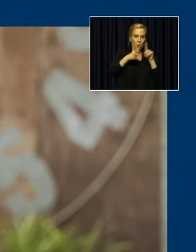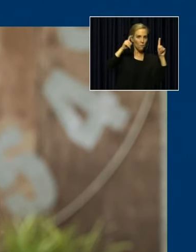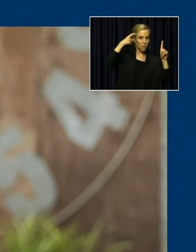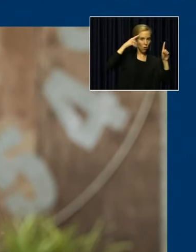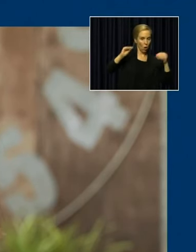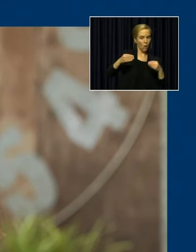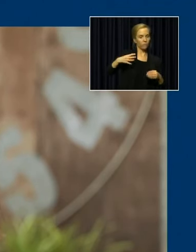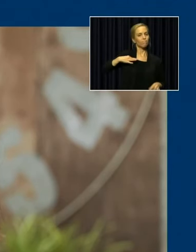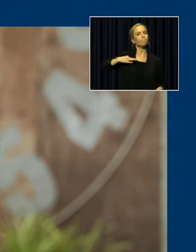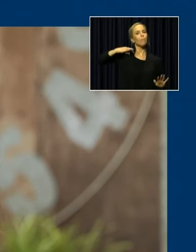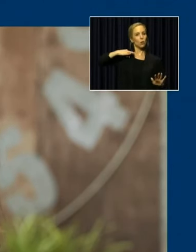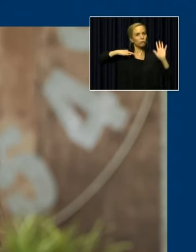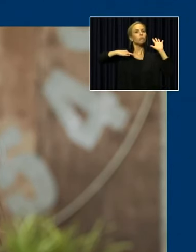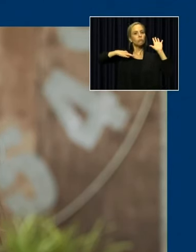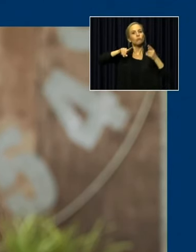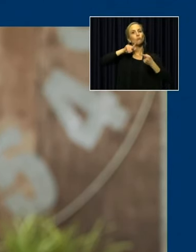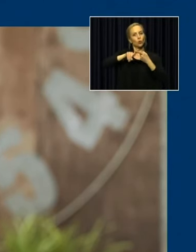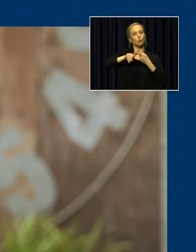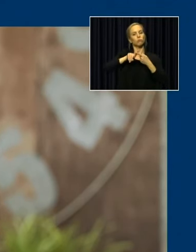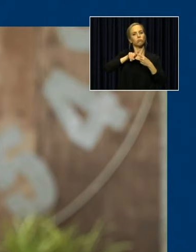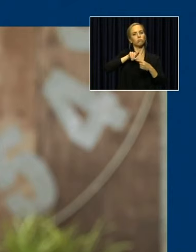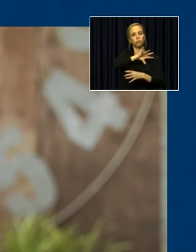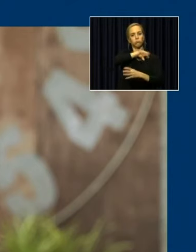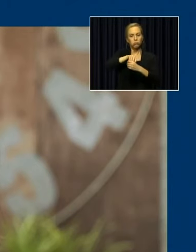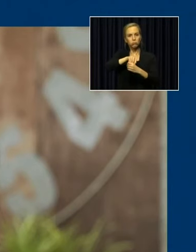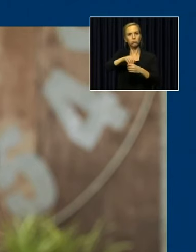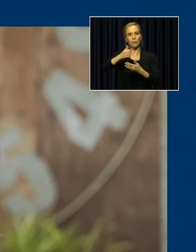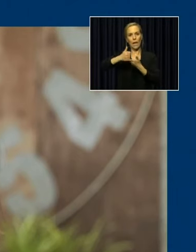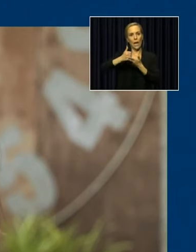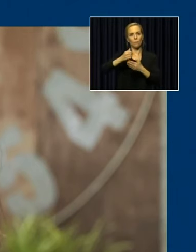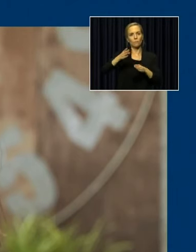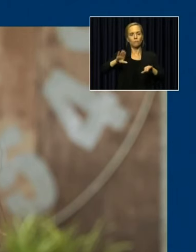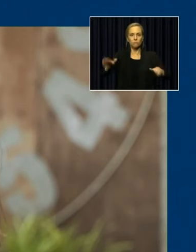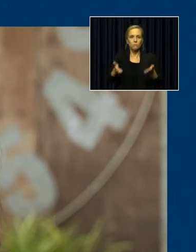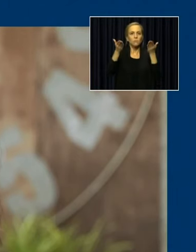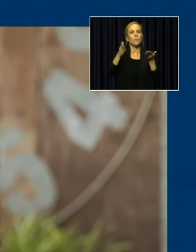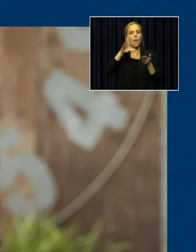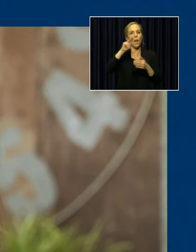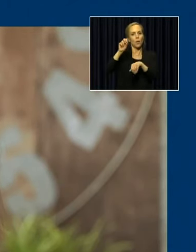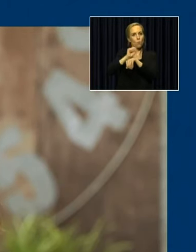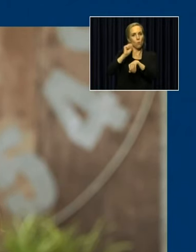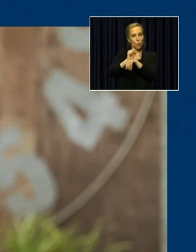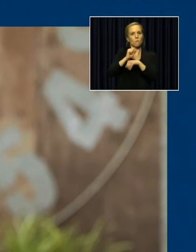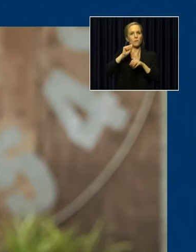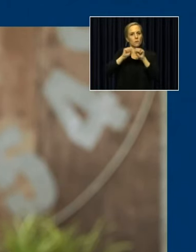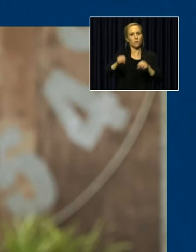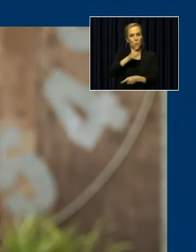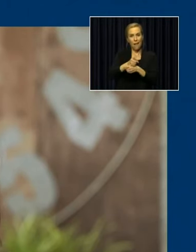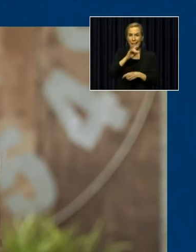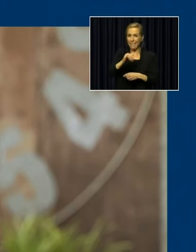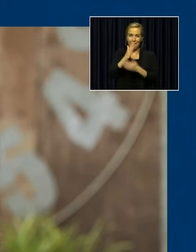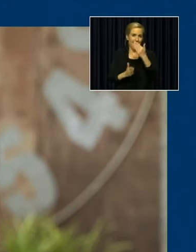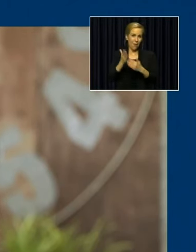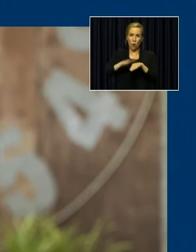GREAT APPEARANCE, AND I WILL TELL YOU THAT AS WE HAVE DEALT WITH THIS CORONAVIRUS, IT'S EVEN